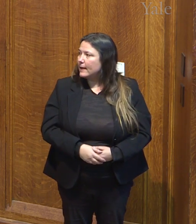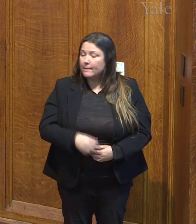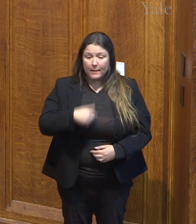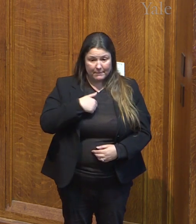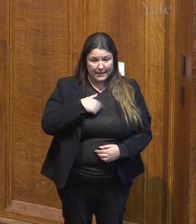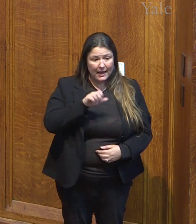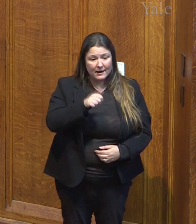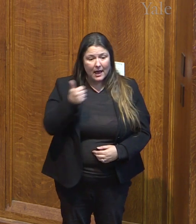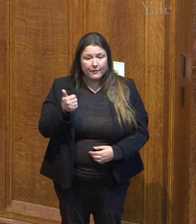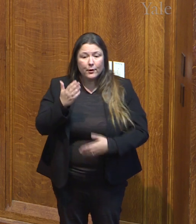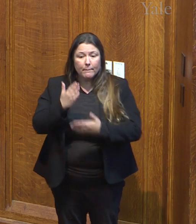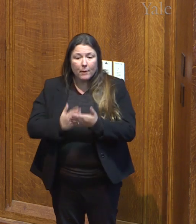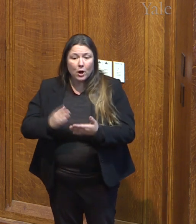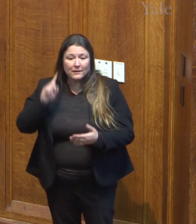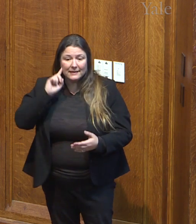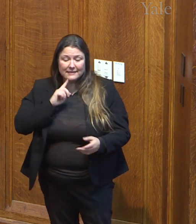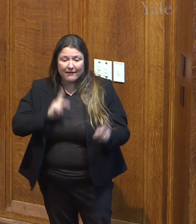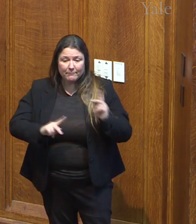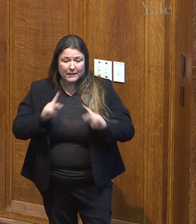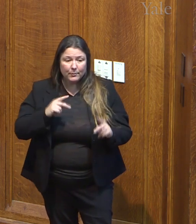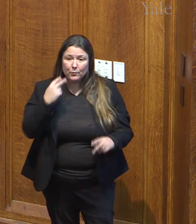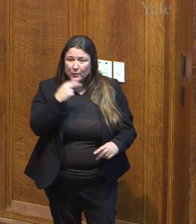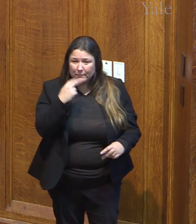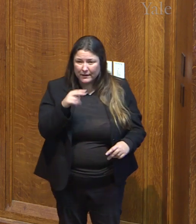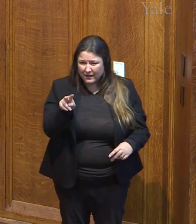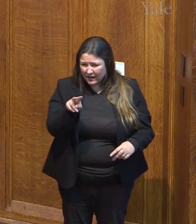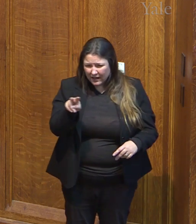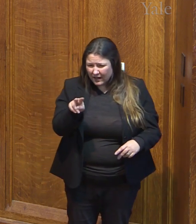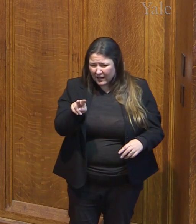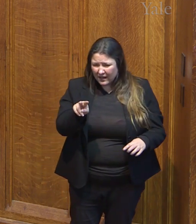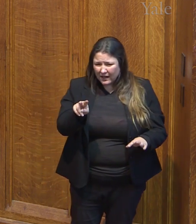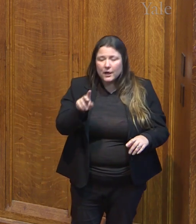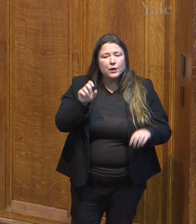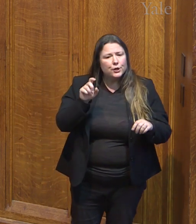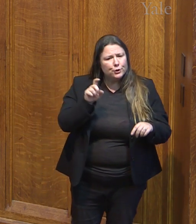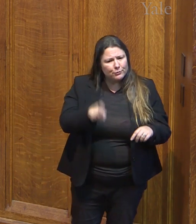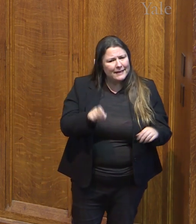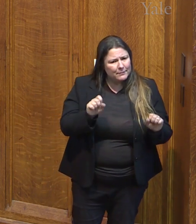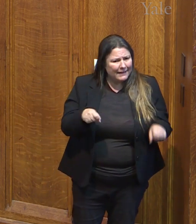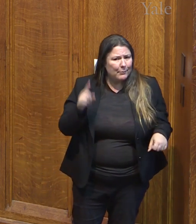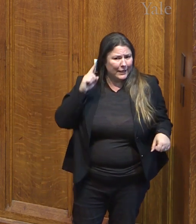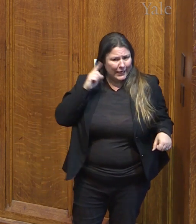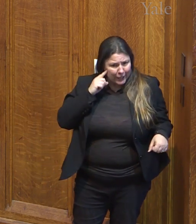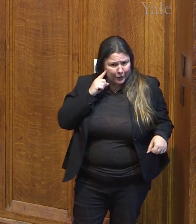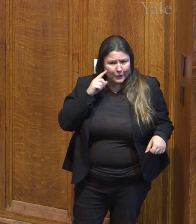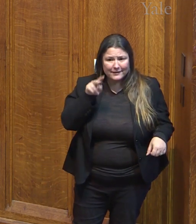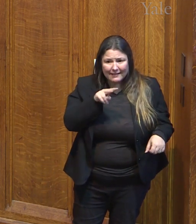lip read bit, you have to be able to hear in order to do it well,